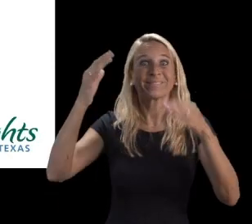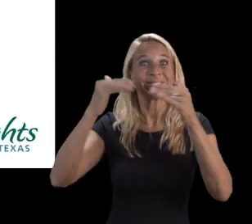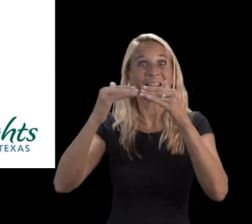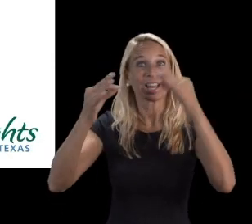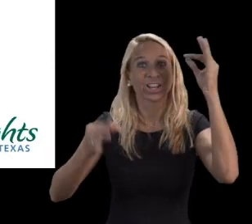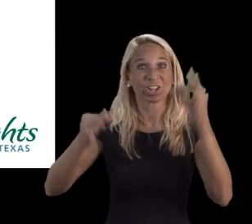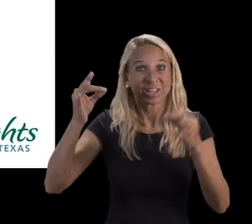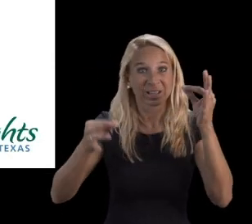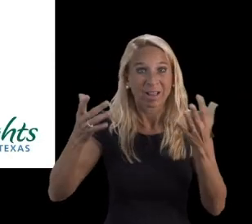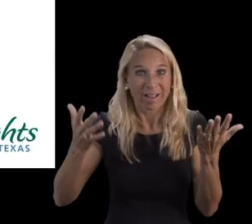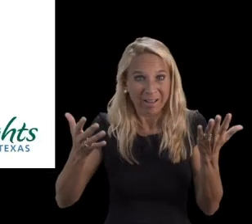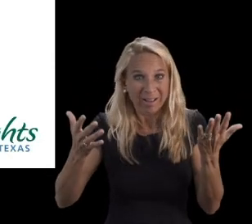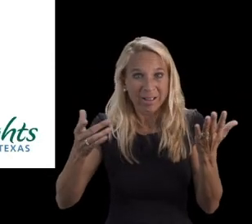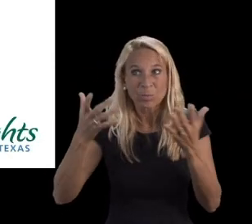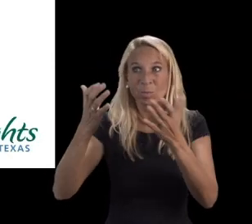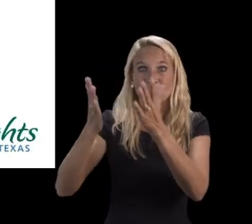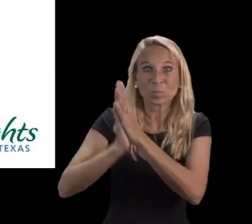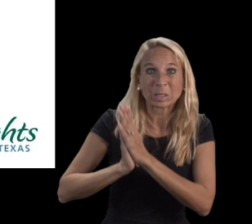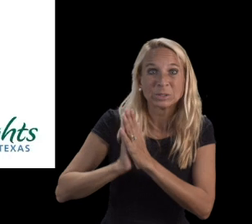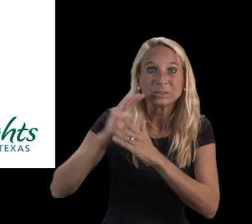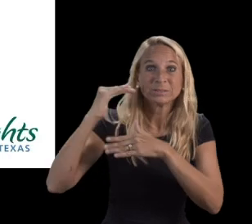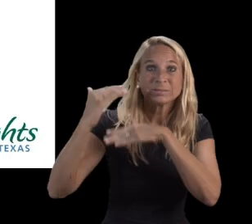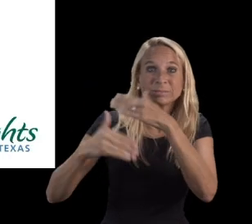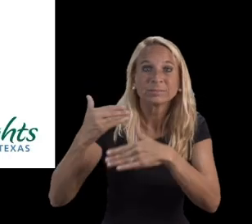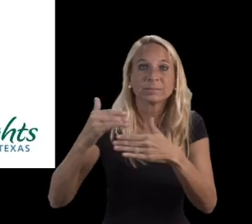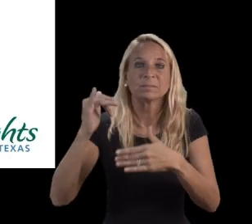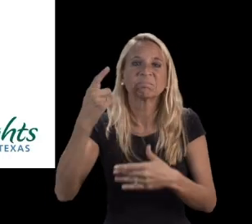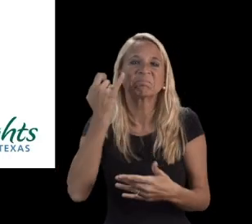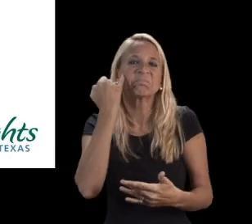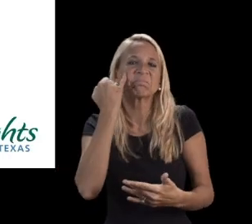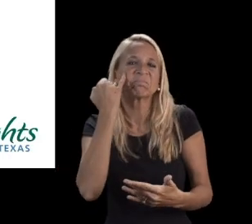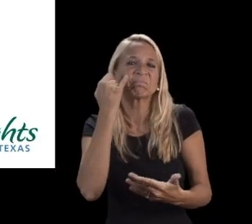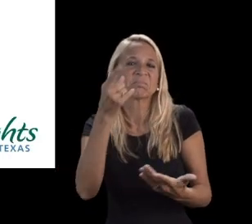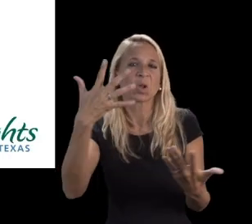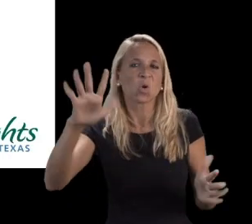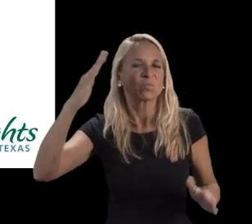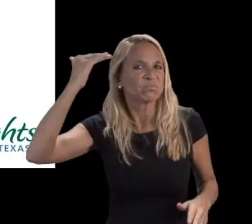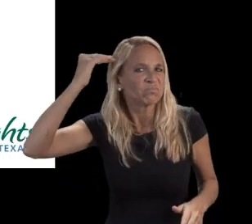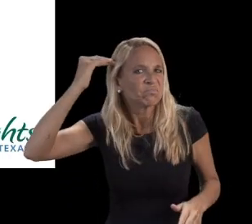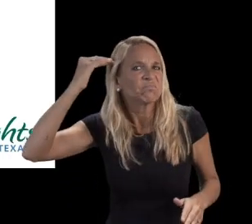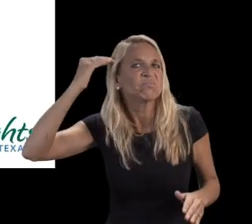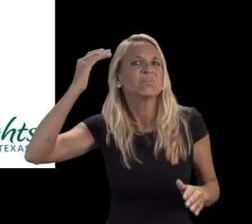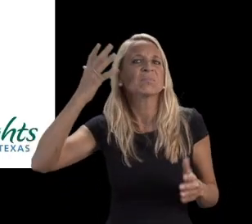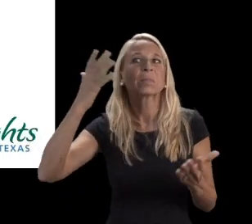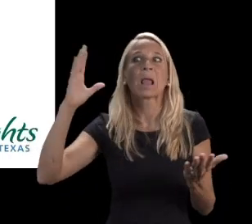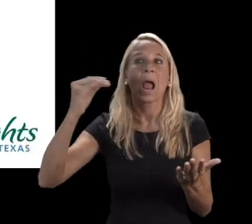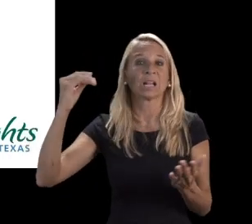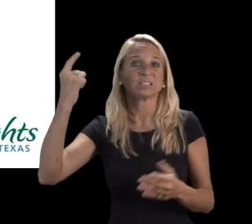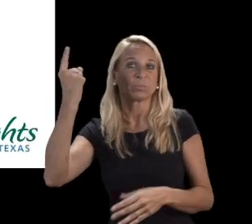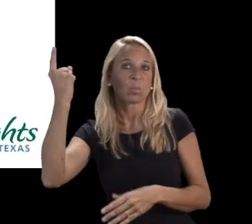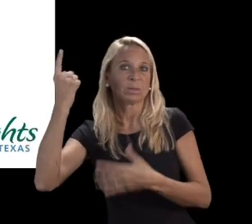if there's something that was requested or mentioned, let's say as a rationale that you're aware of and someone is